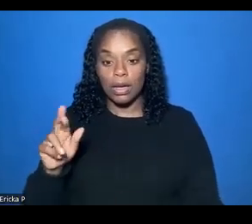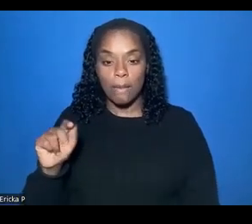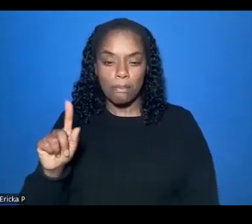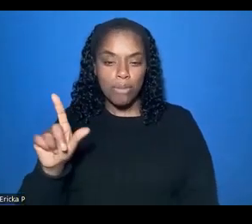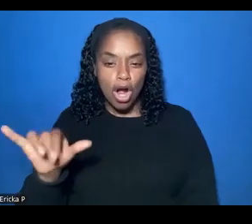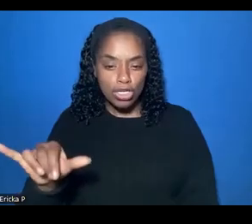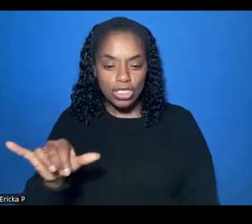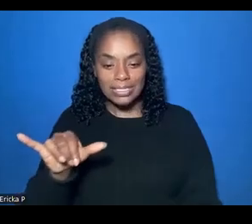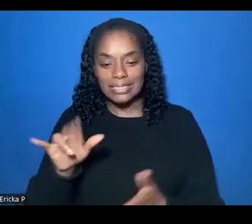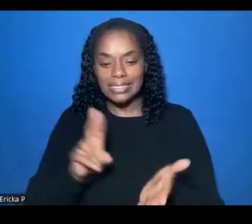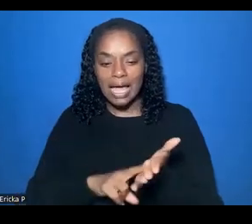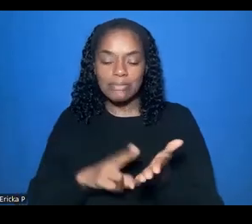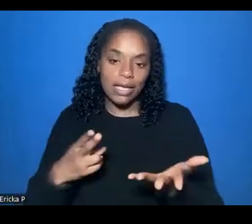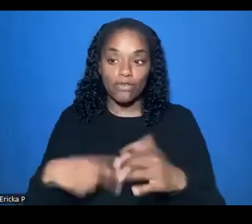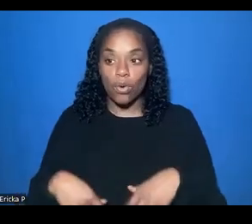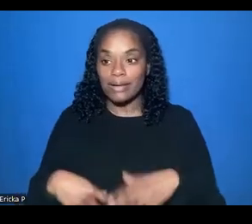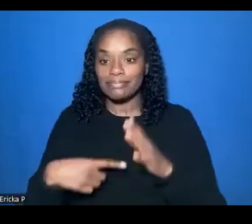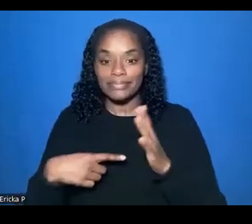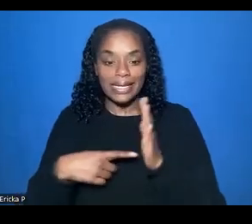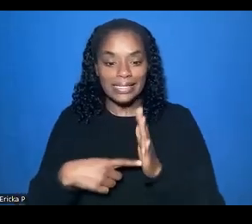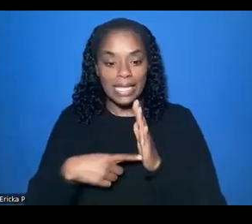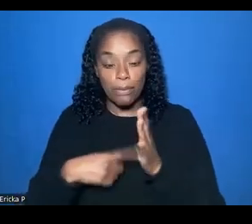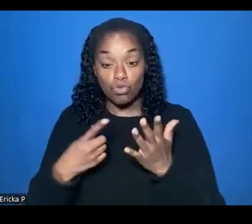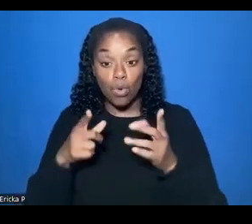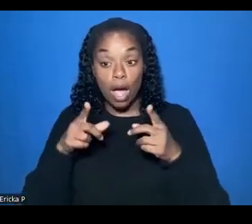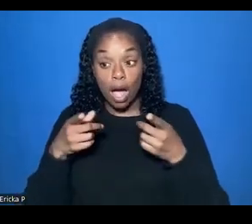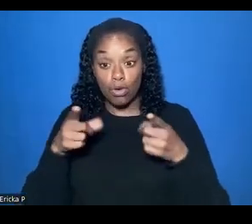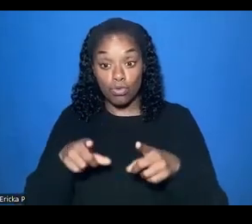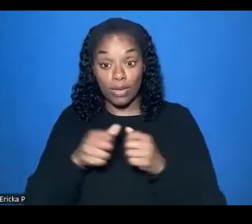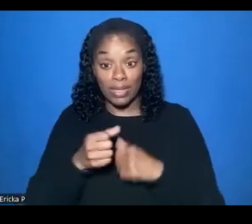or you don't agree to a certain service, you can document that on the IEP.